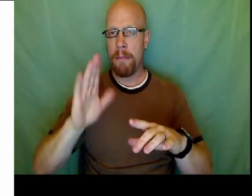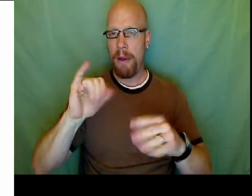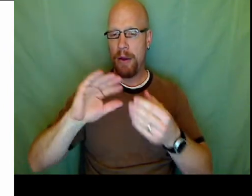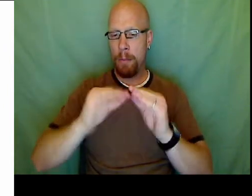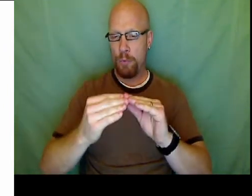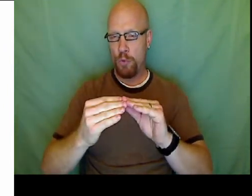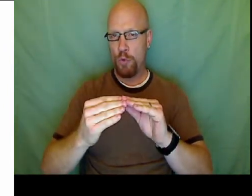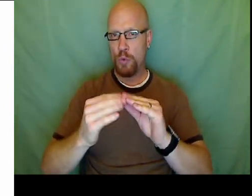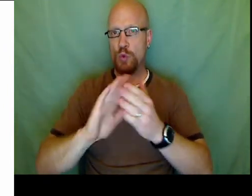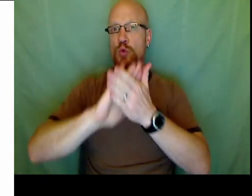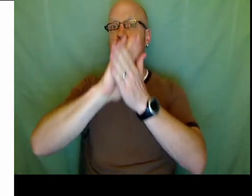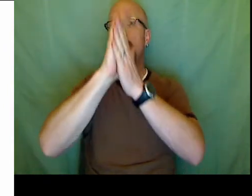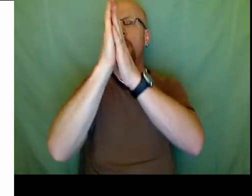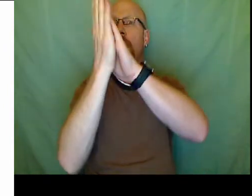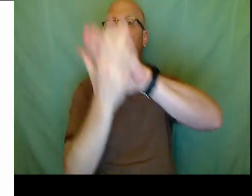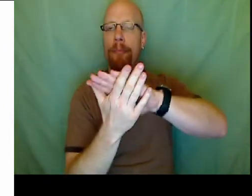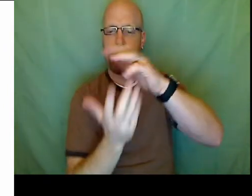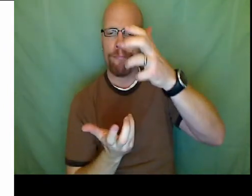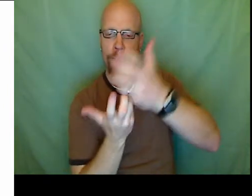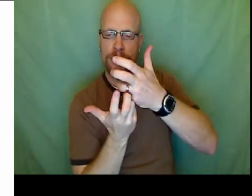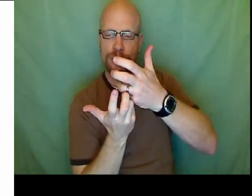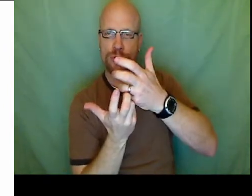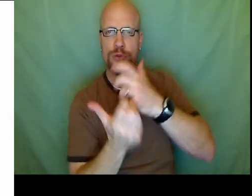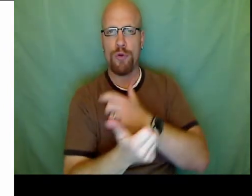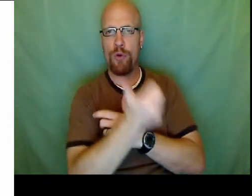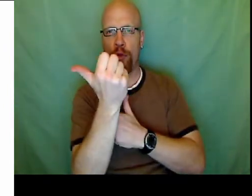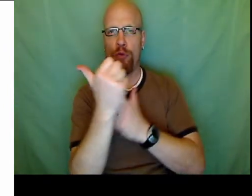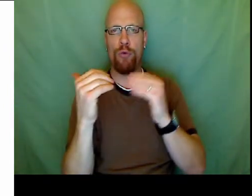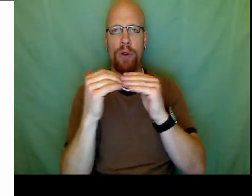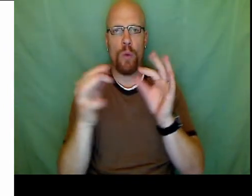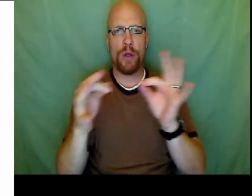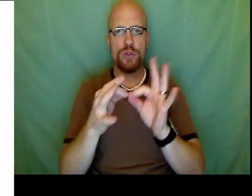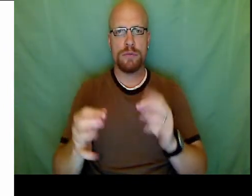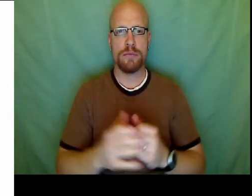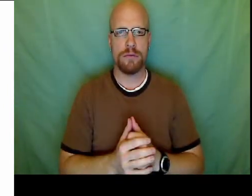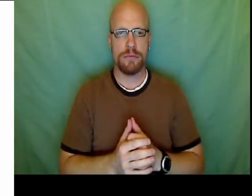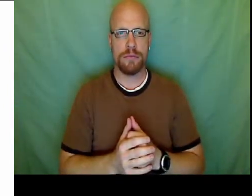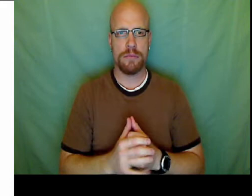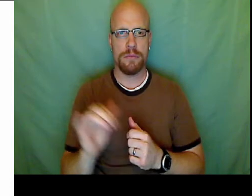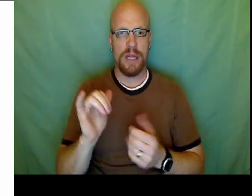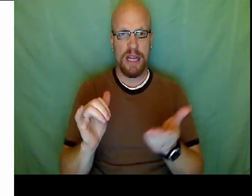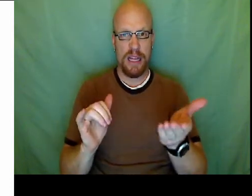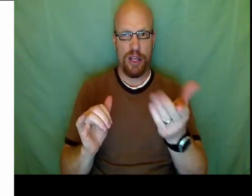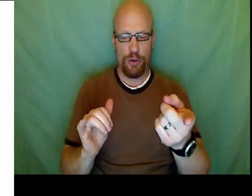or the bottom by something to change them so they would match. Match the other equation.